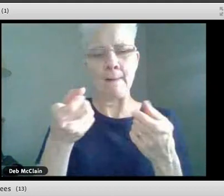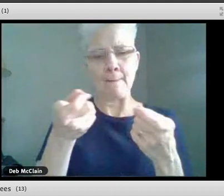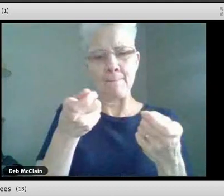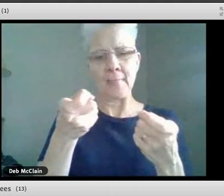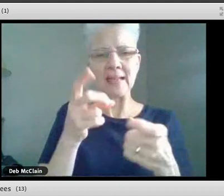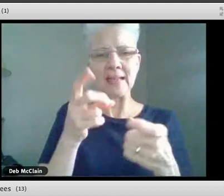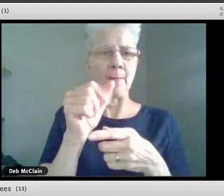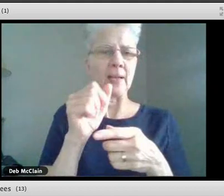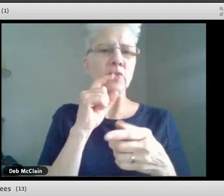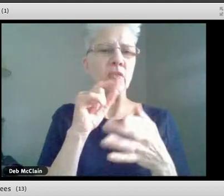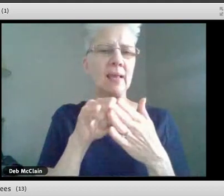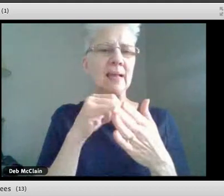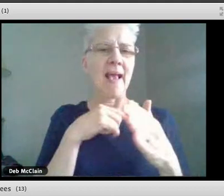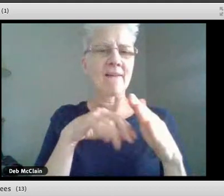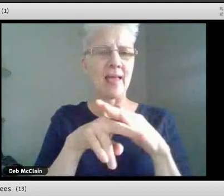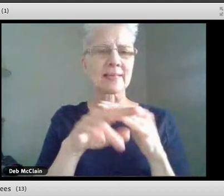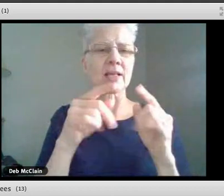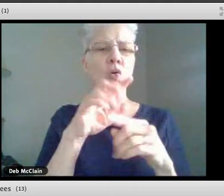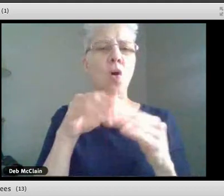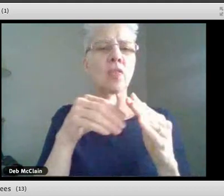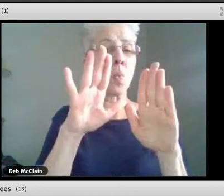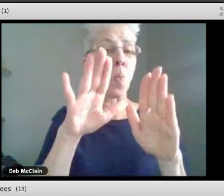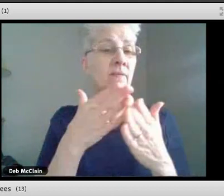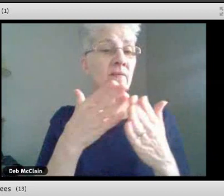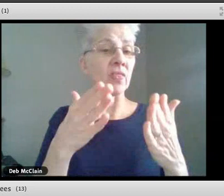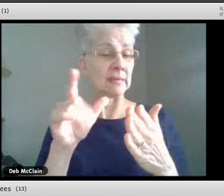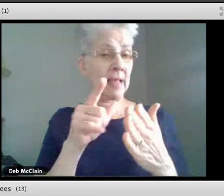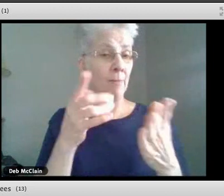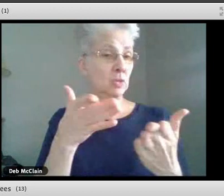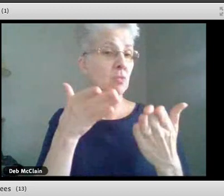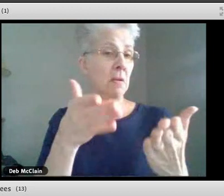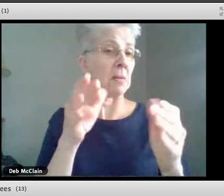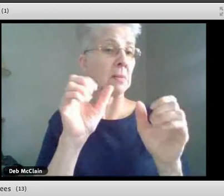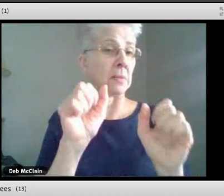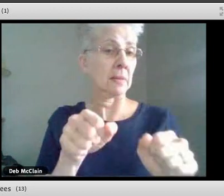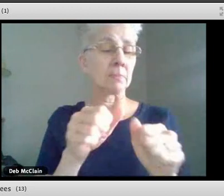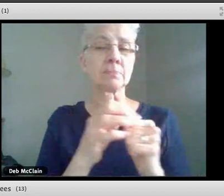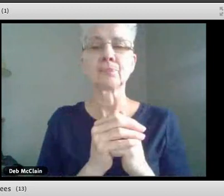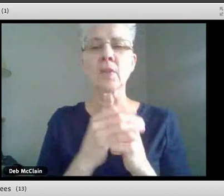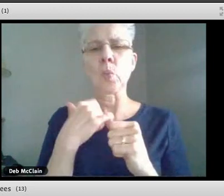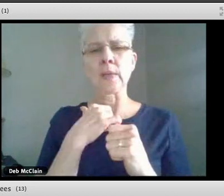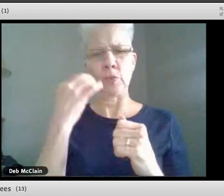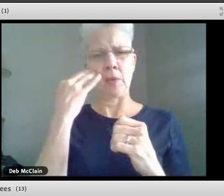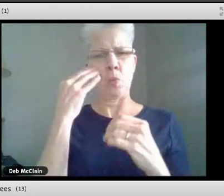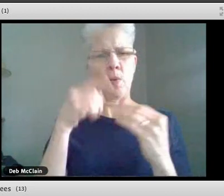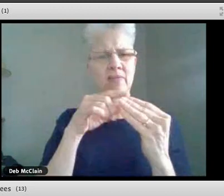so they can have access to all these wonderful things that libraries provide, and so we need to be aware of that technology